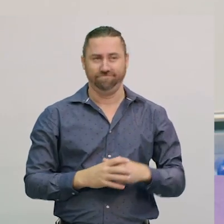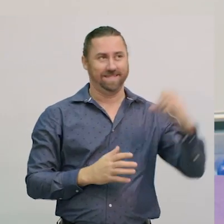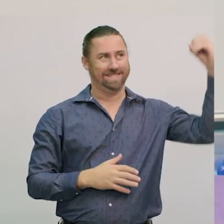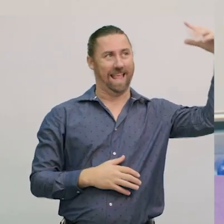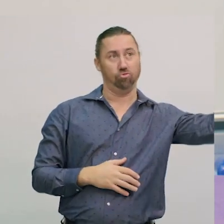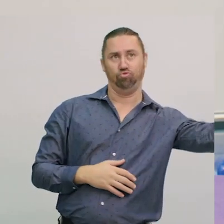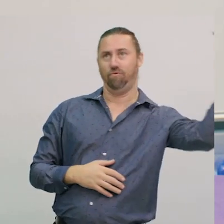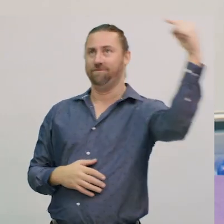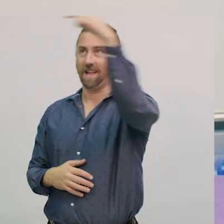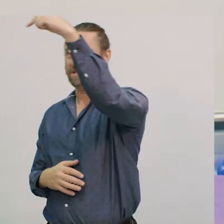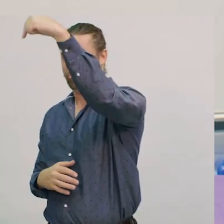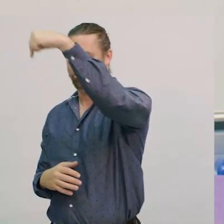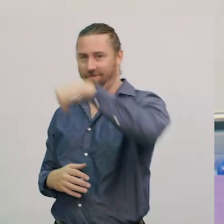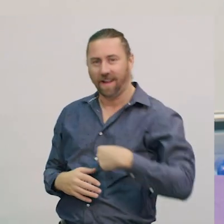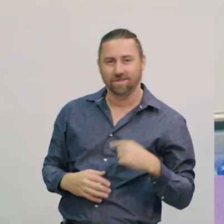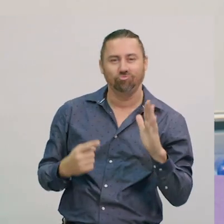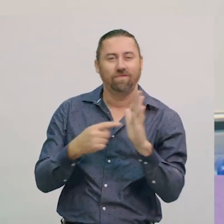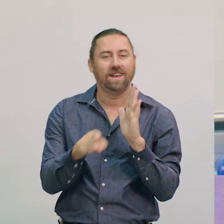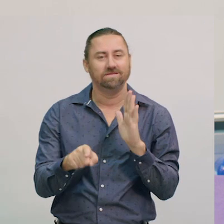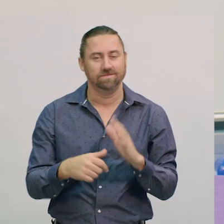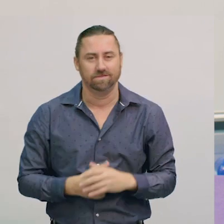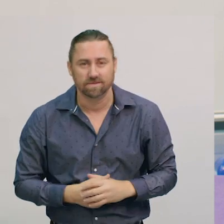Even though the Sun is 400 times bigger than the Moon,